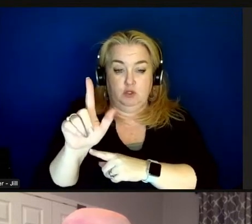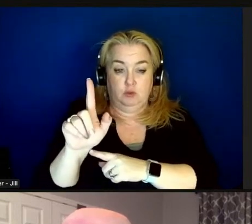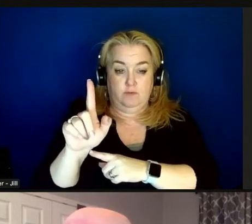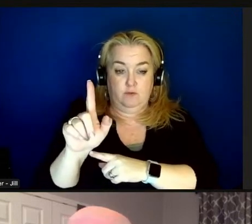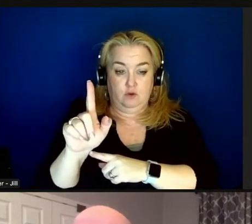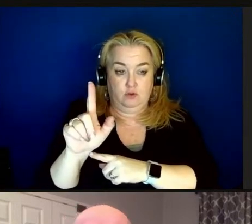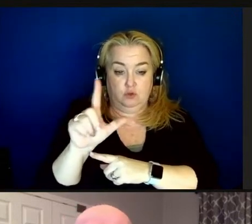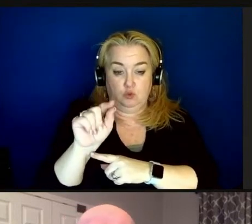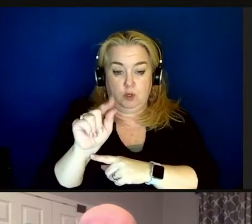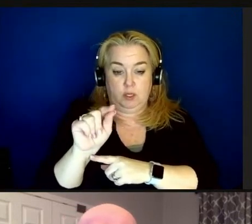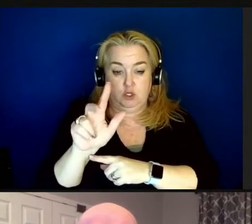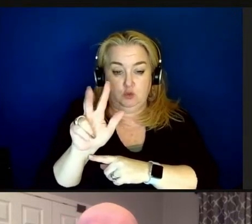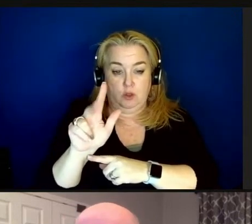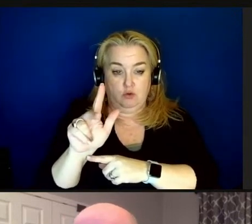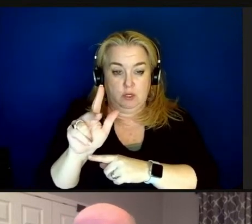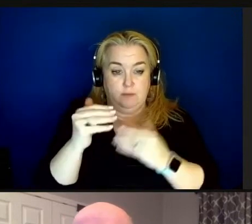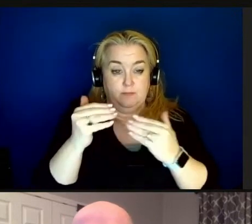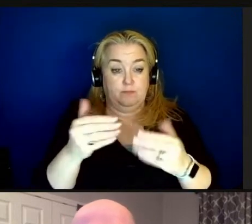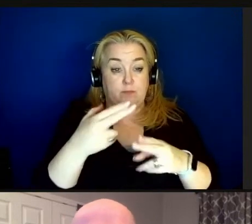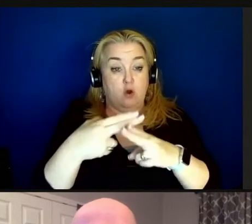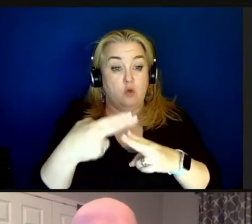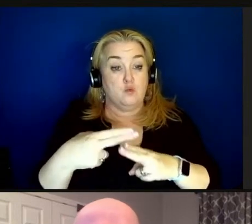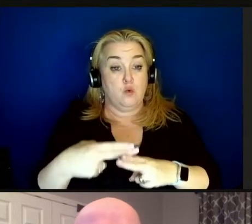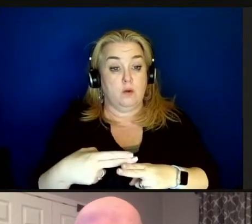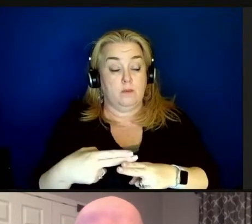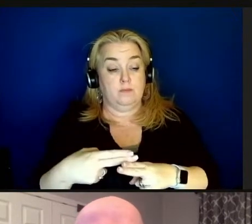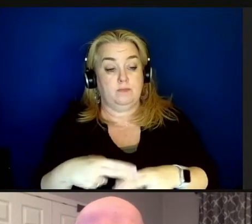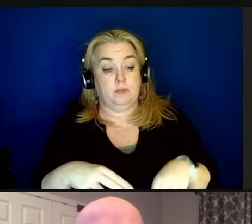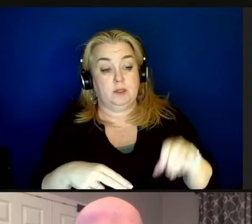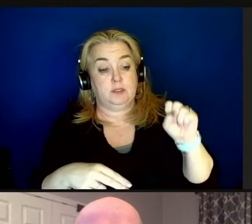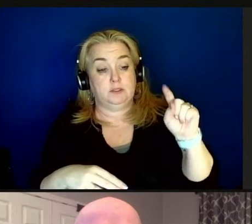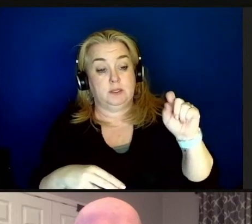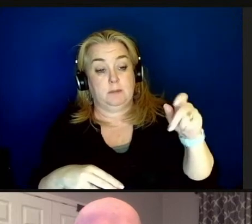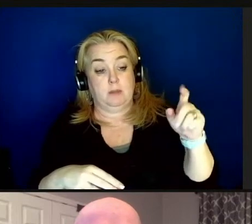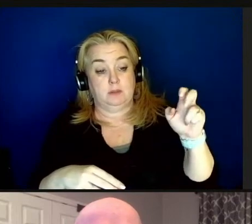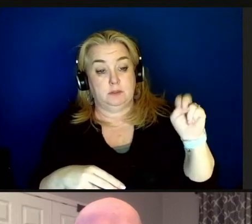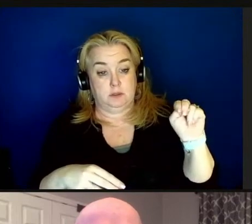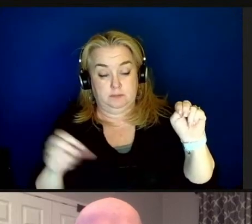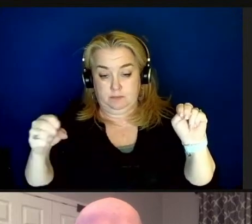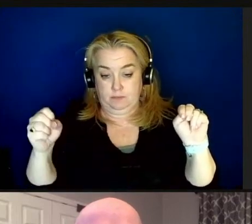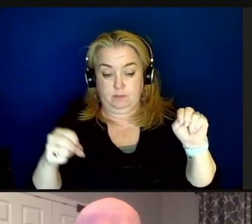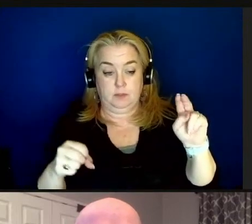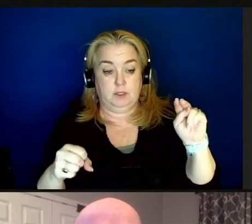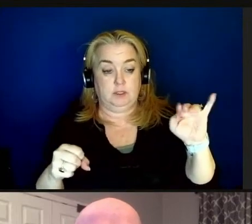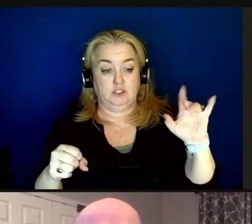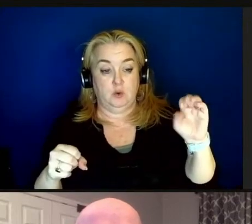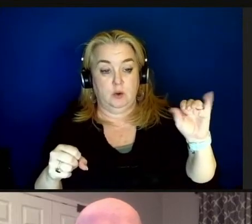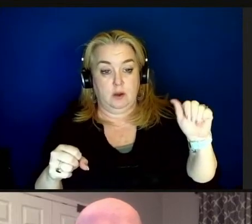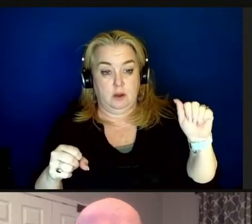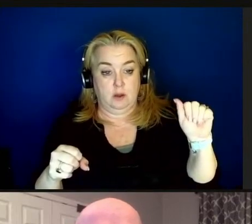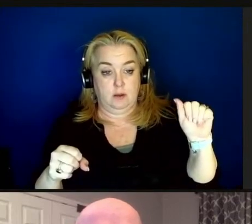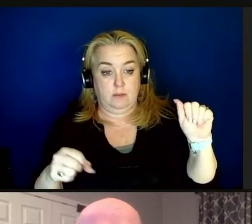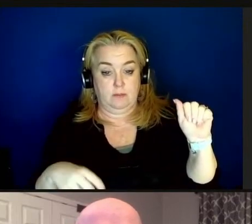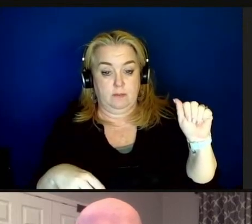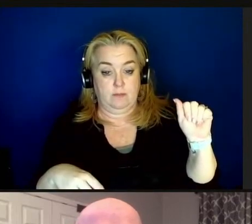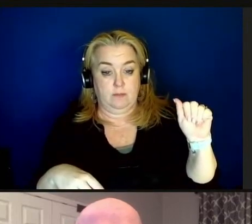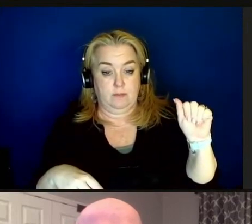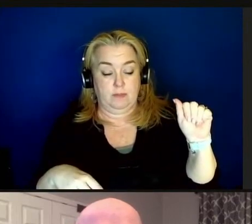CARLOS WORKS FOR THE CITY OF